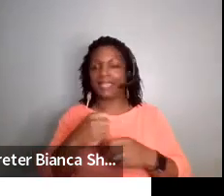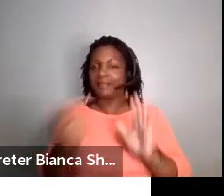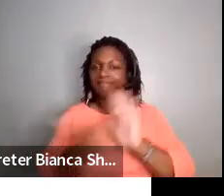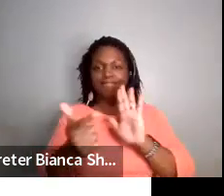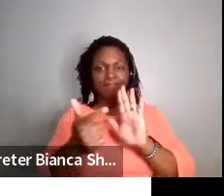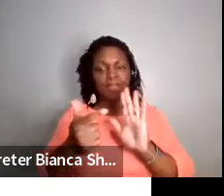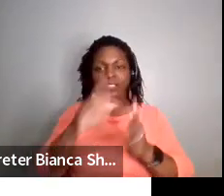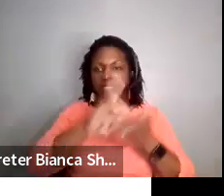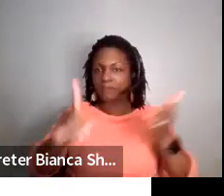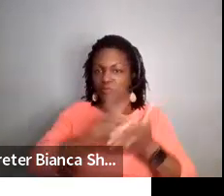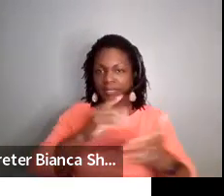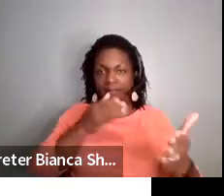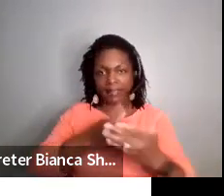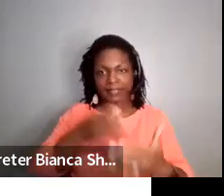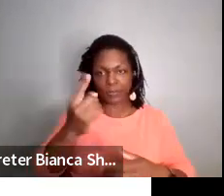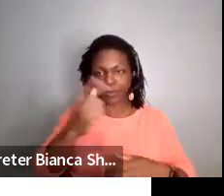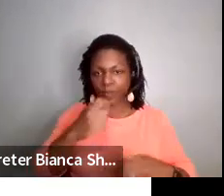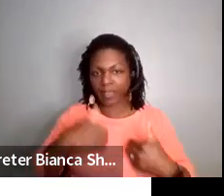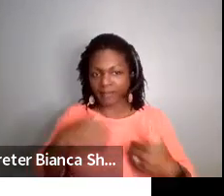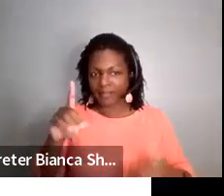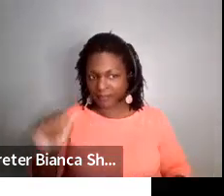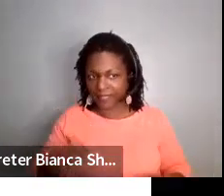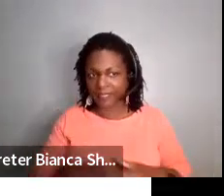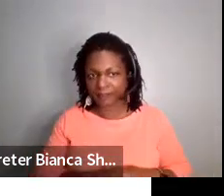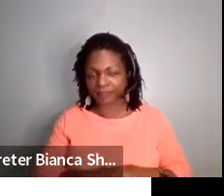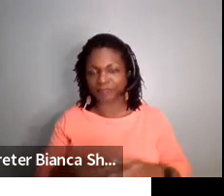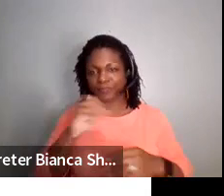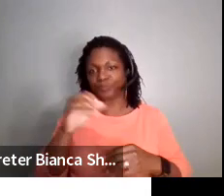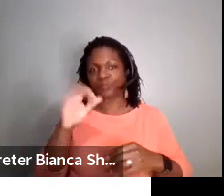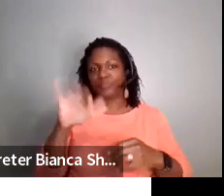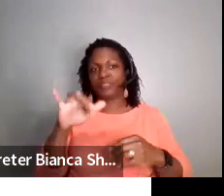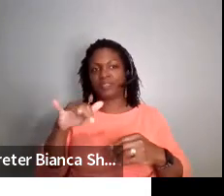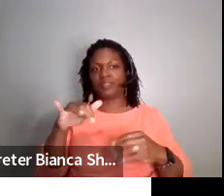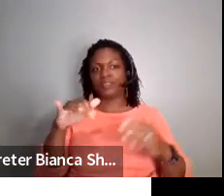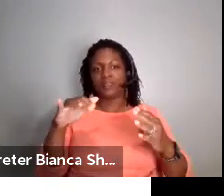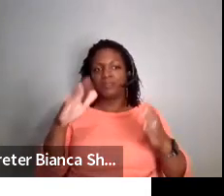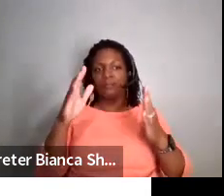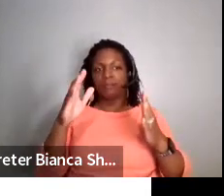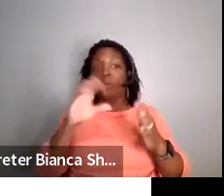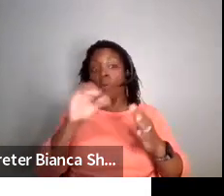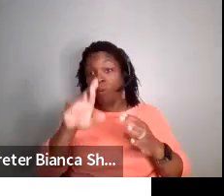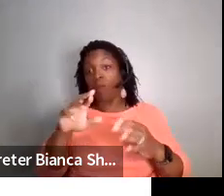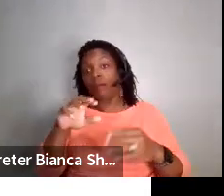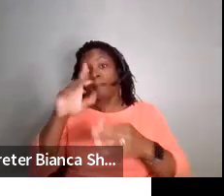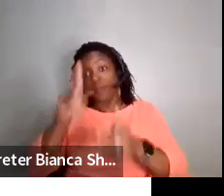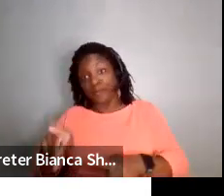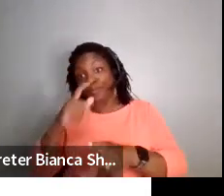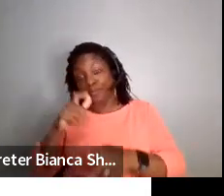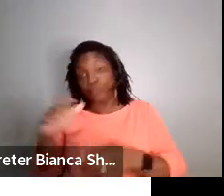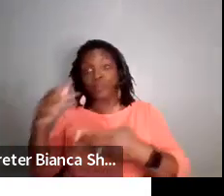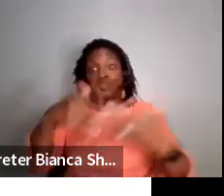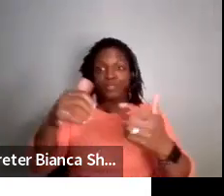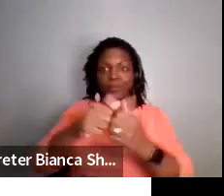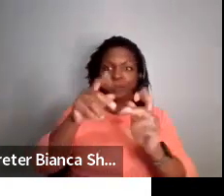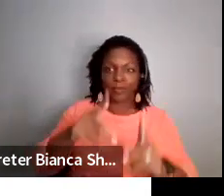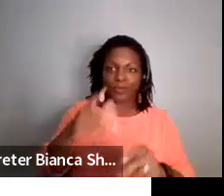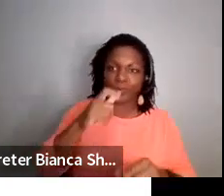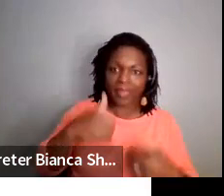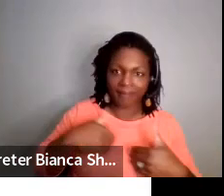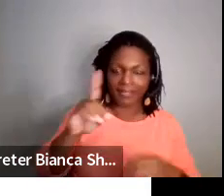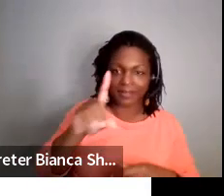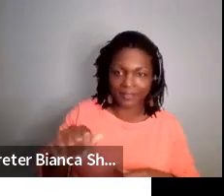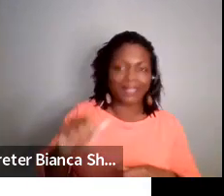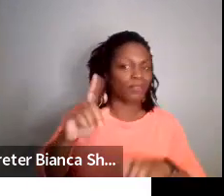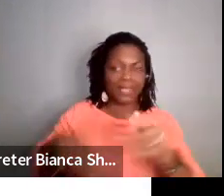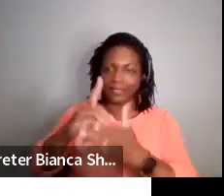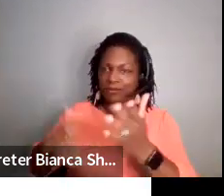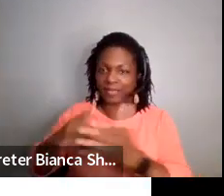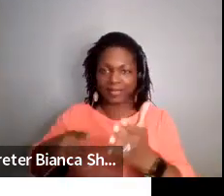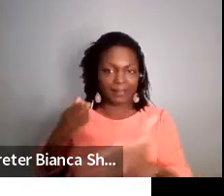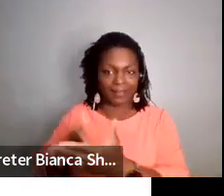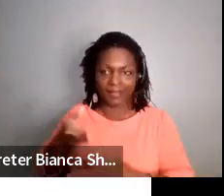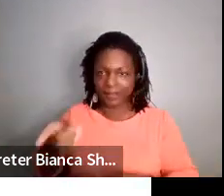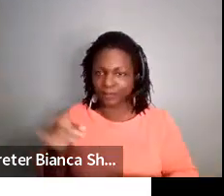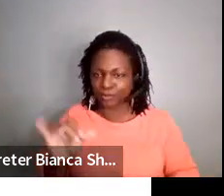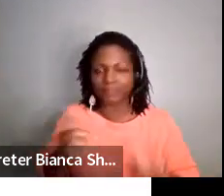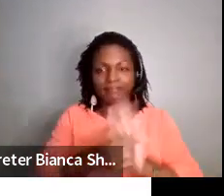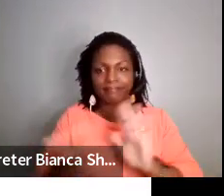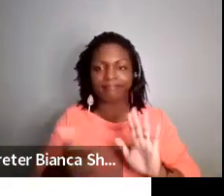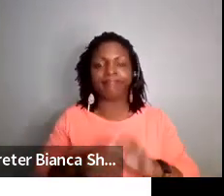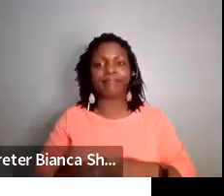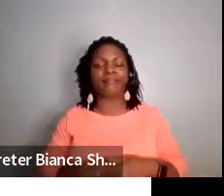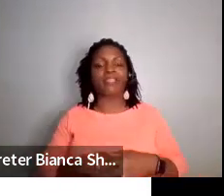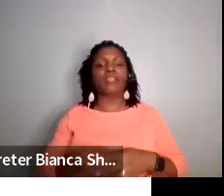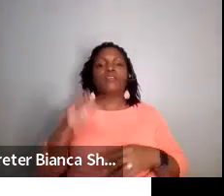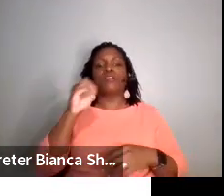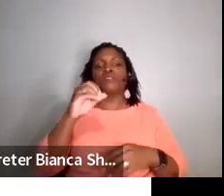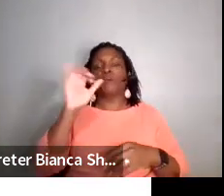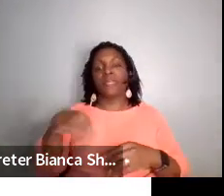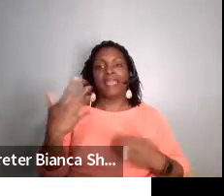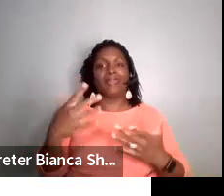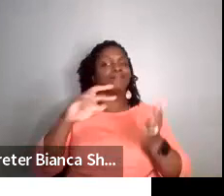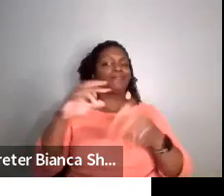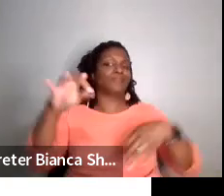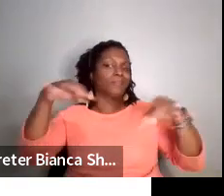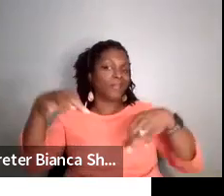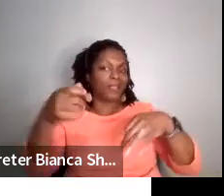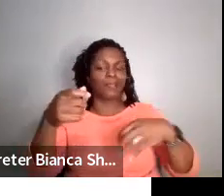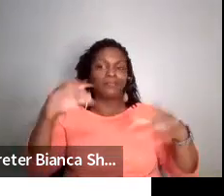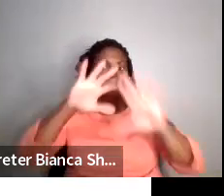broad, comprehensive definition of a disability that includes practically every thing since sanctionality in a given community.